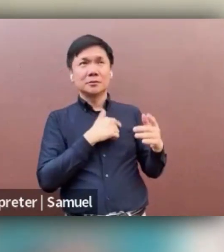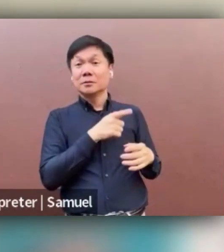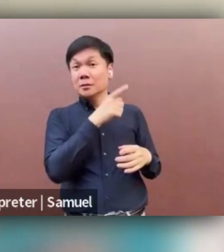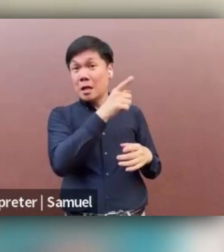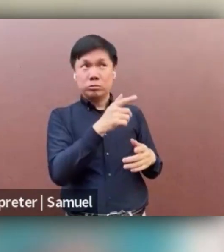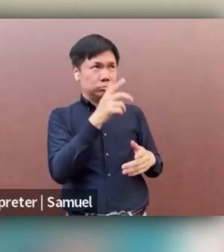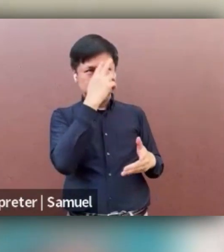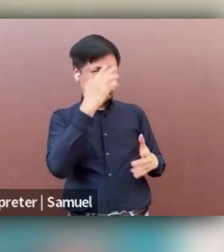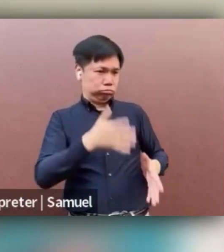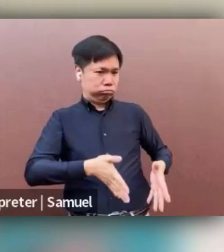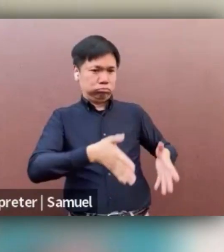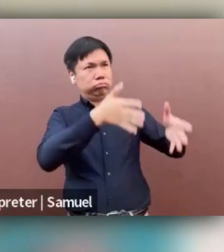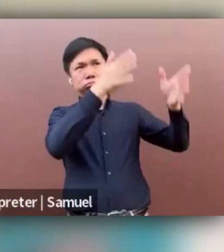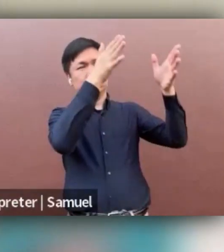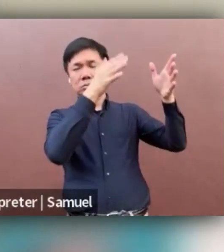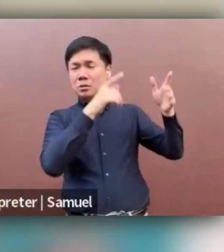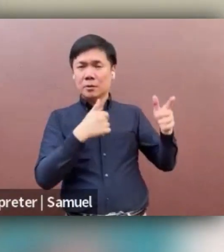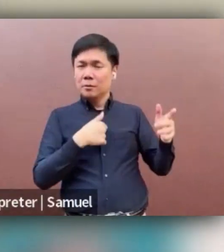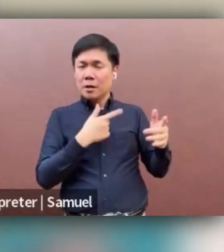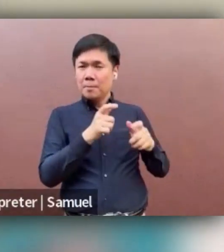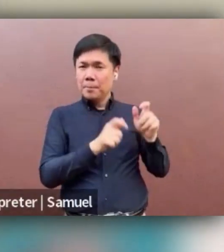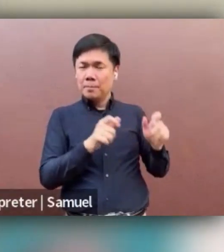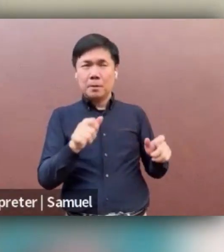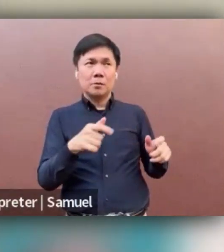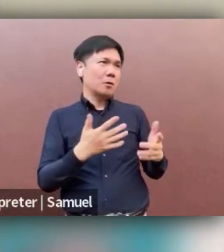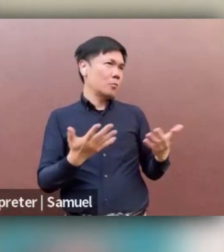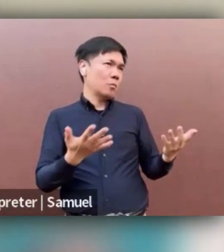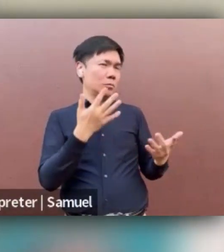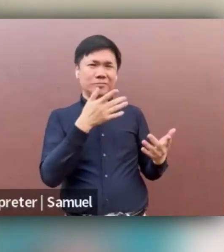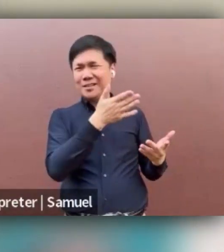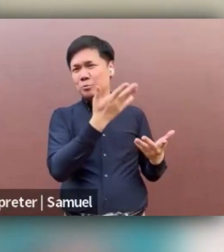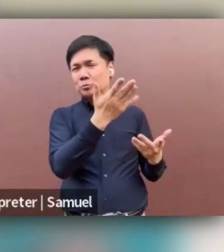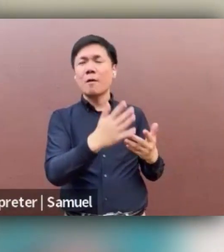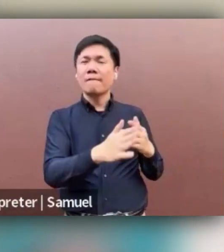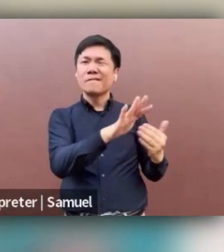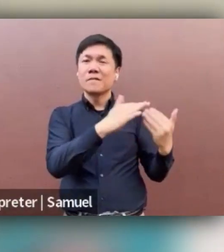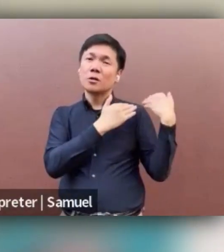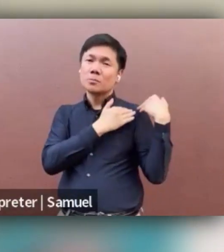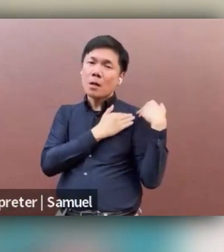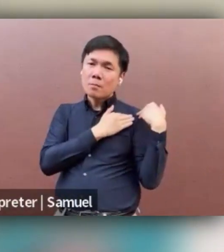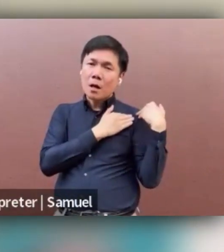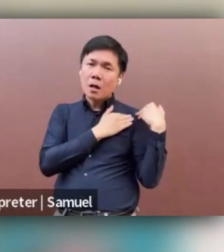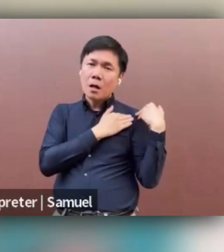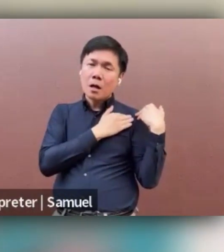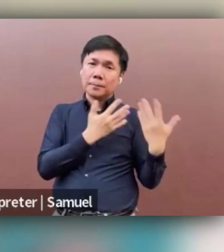and it was not necessarily a fault of the person. Or of the people or the agency in that building.